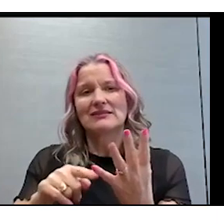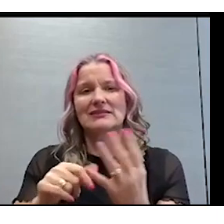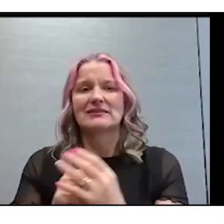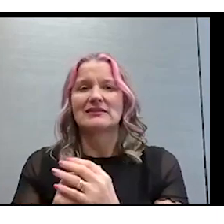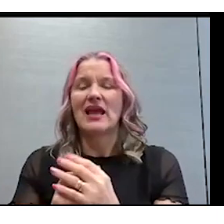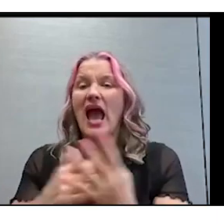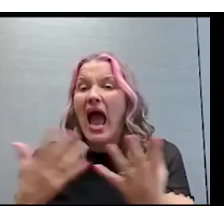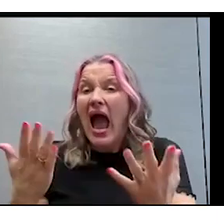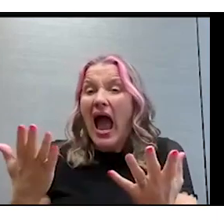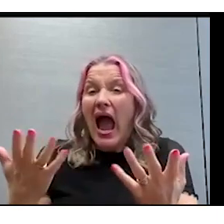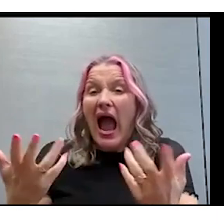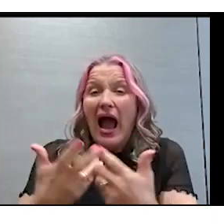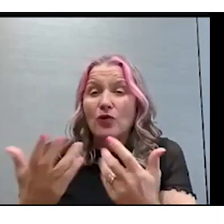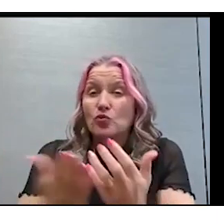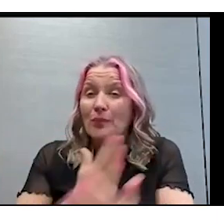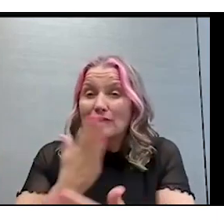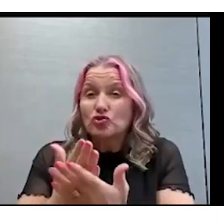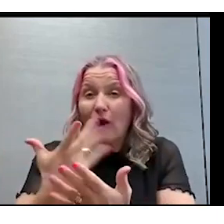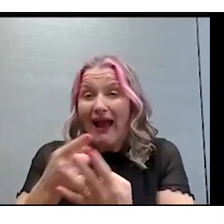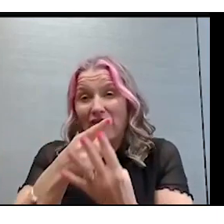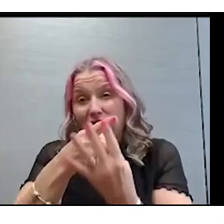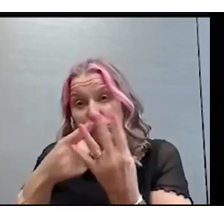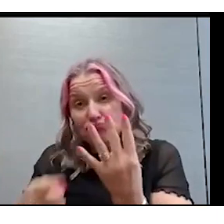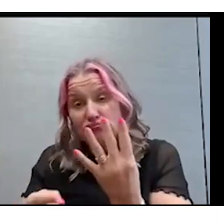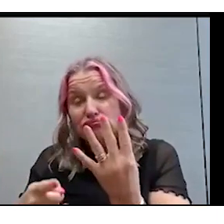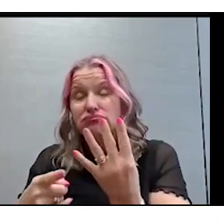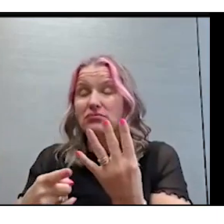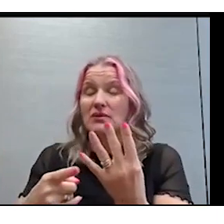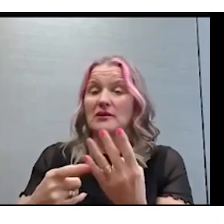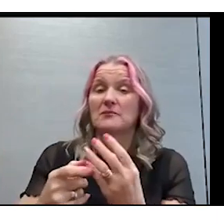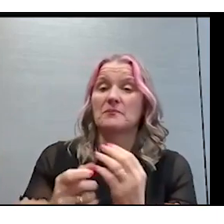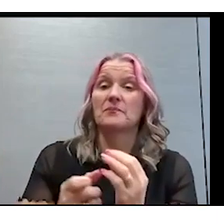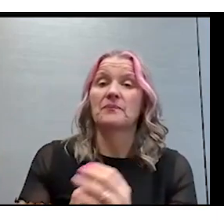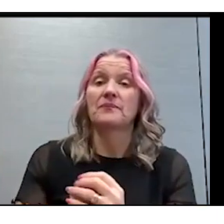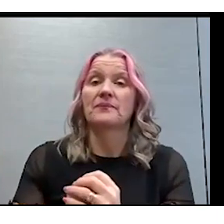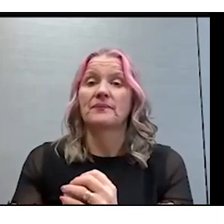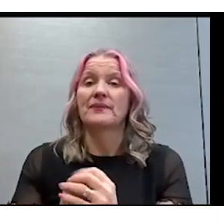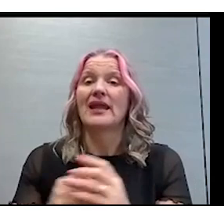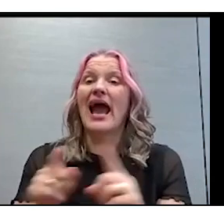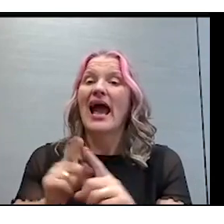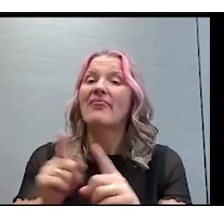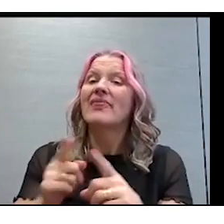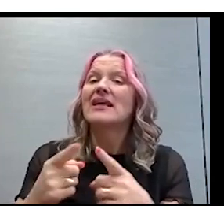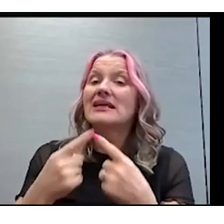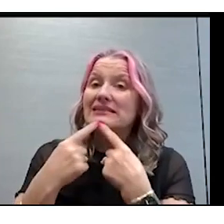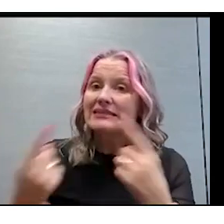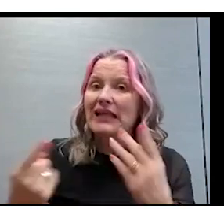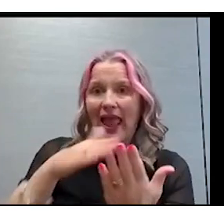those experiences that we discuss and disclaimers is what goes into that.